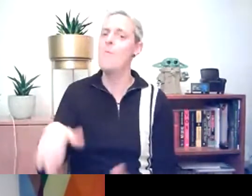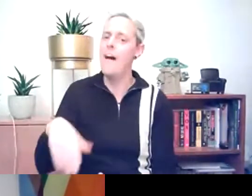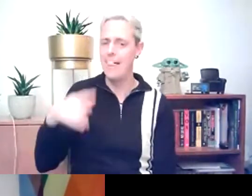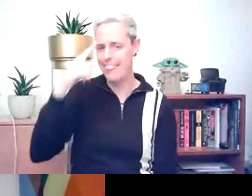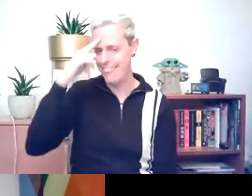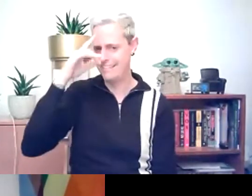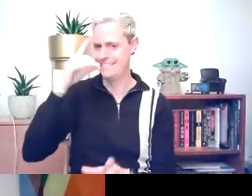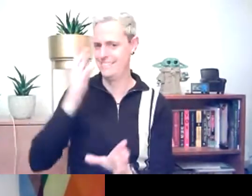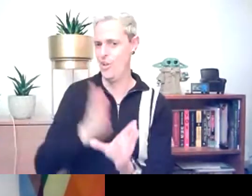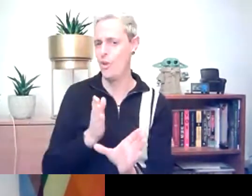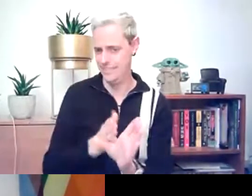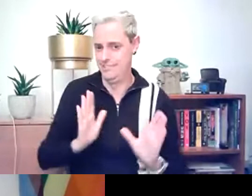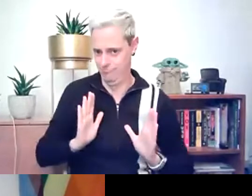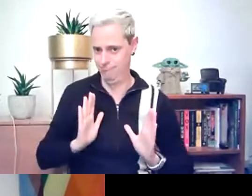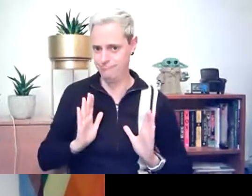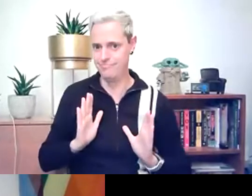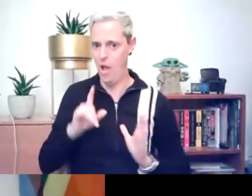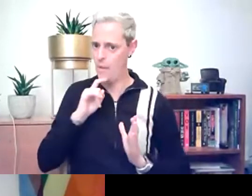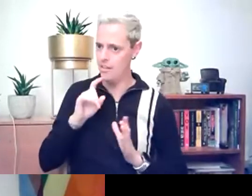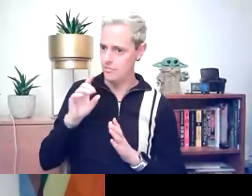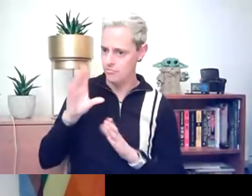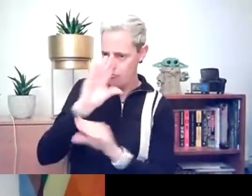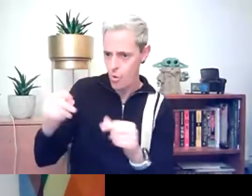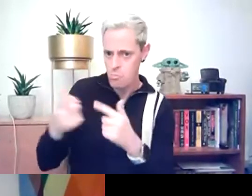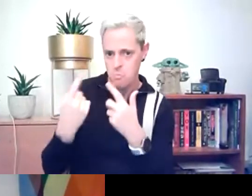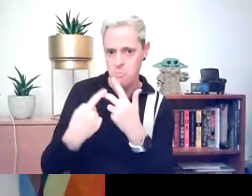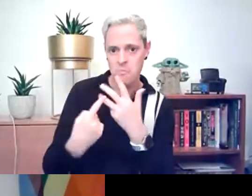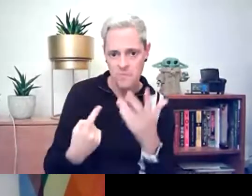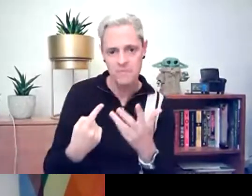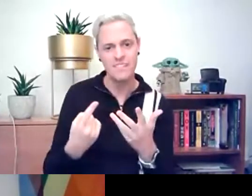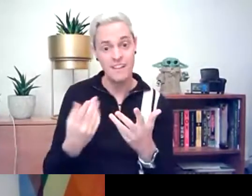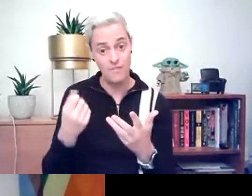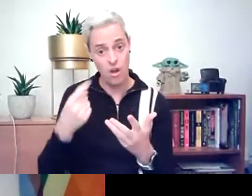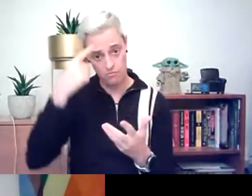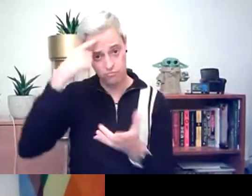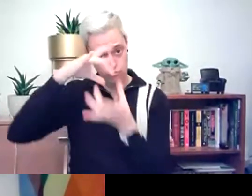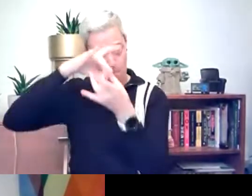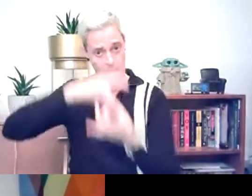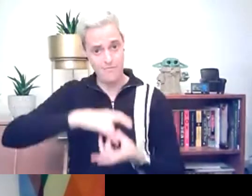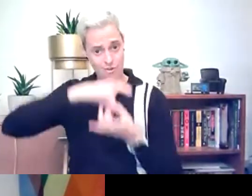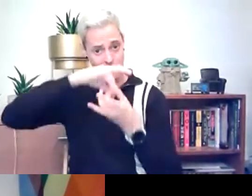about this things like mindfulness is at is actually really helpful, you know, work really